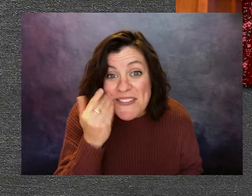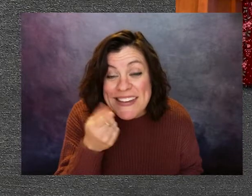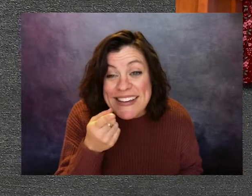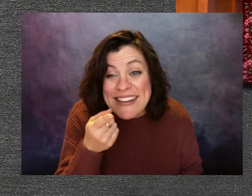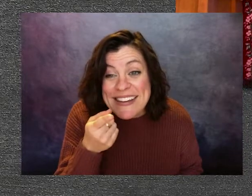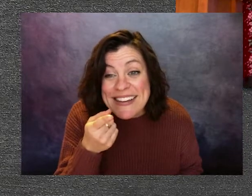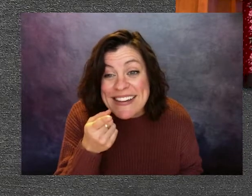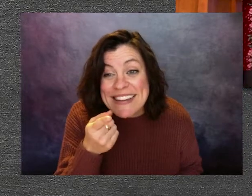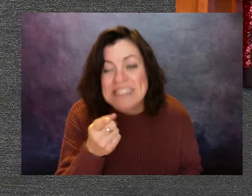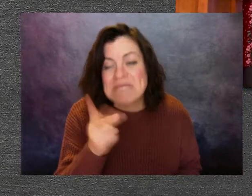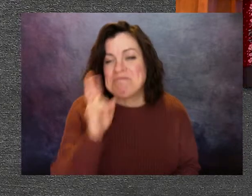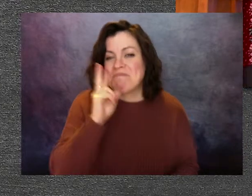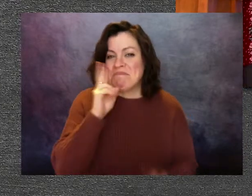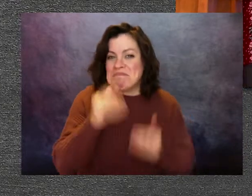Huh! Let's find our next clue.